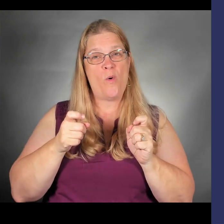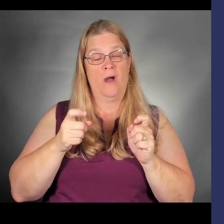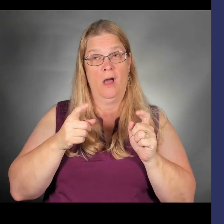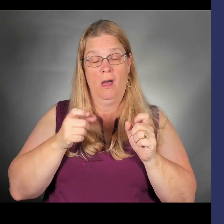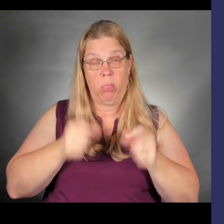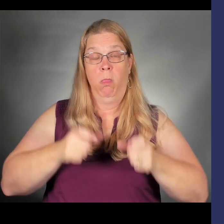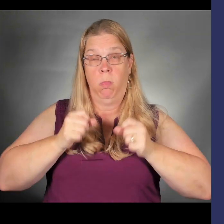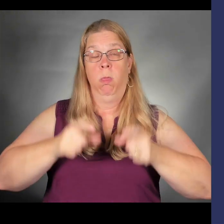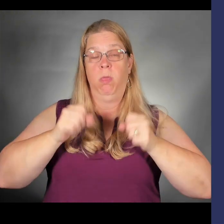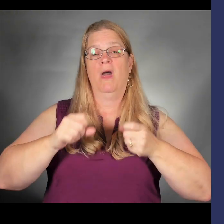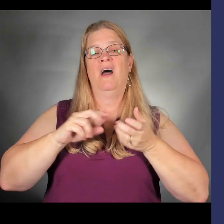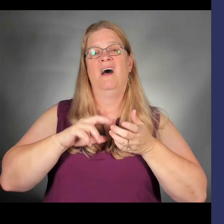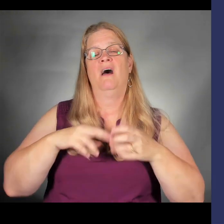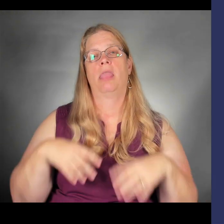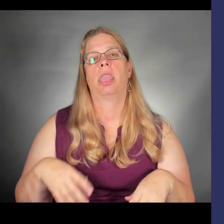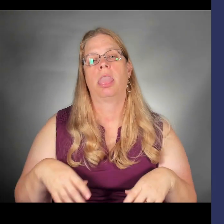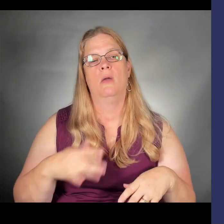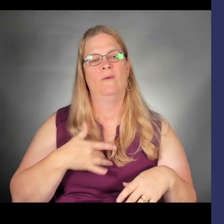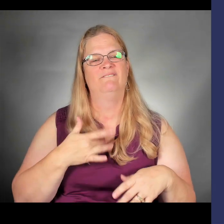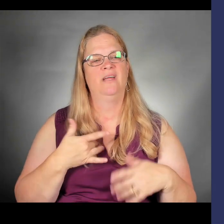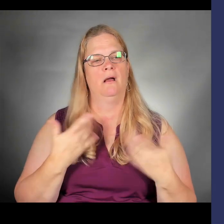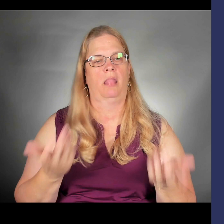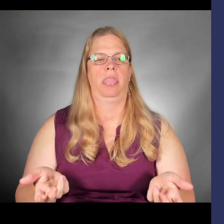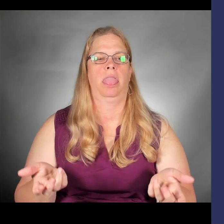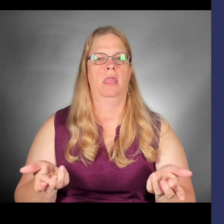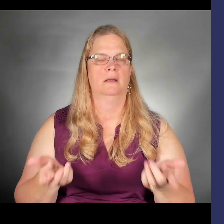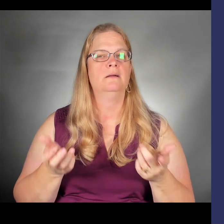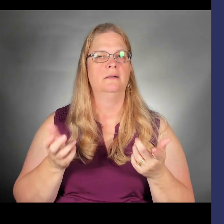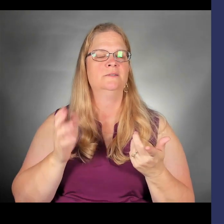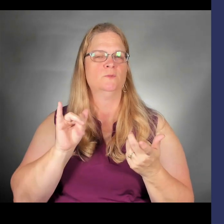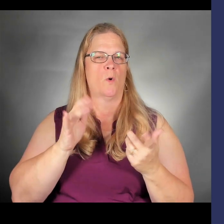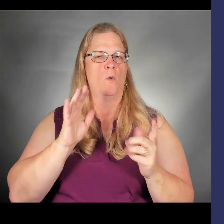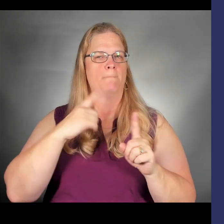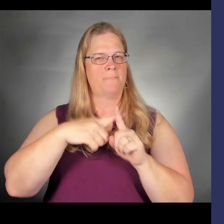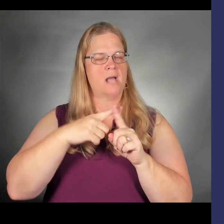A lack of impulse control can really exacerbate some of those feelings,